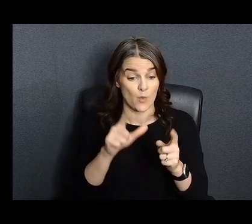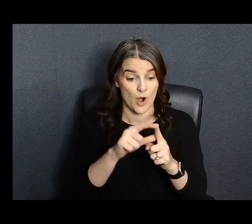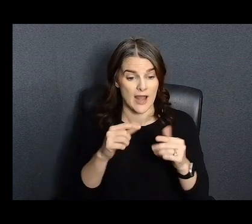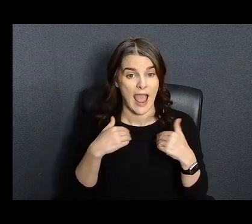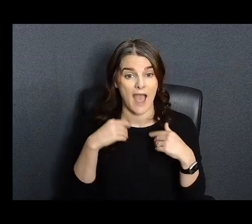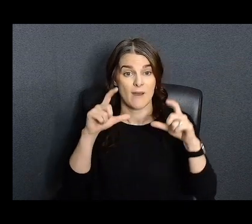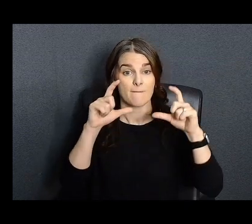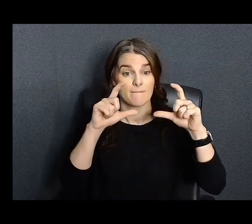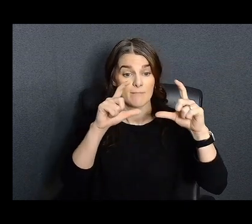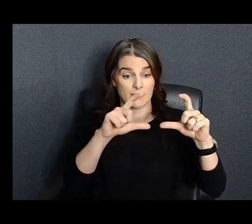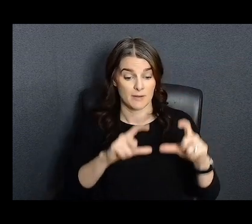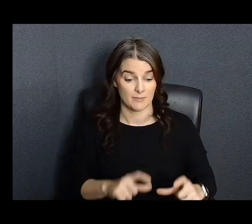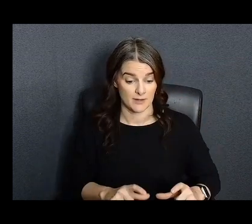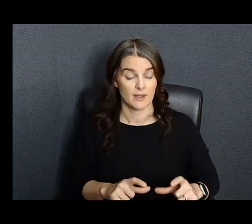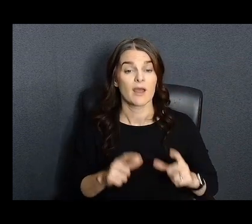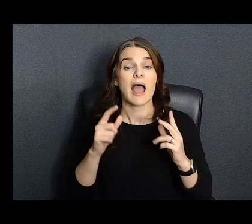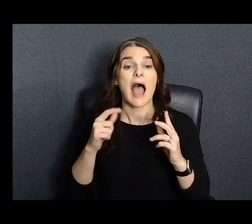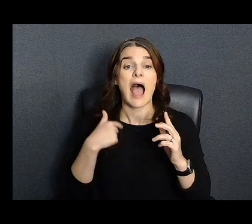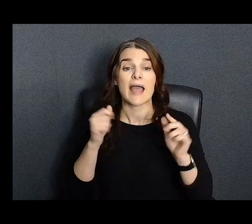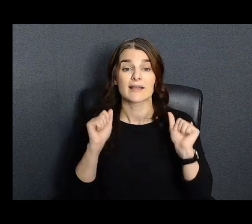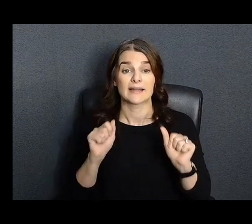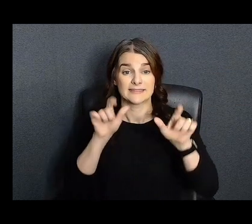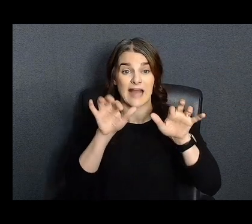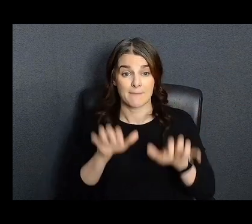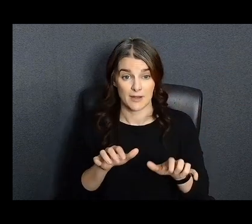I could type in a word.